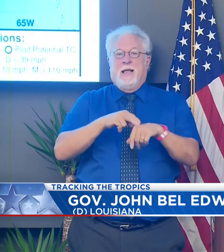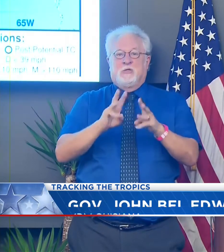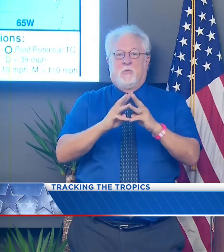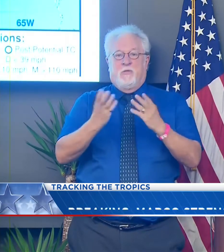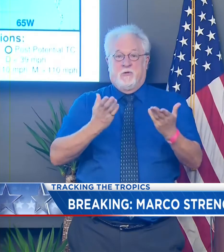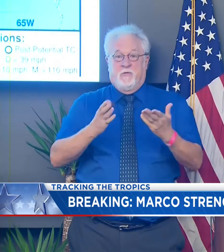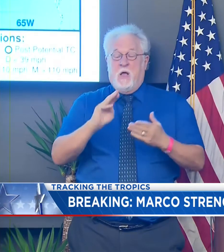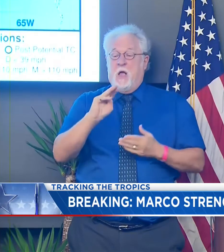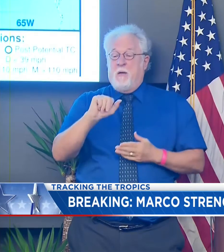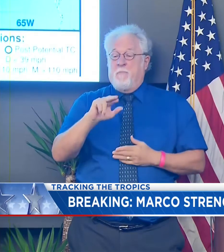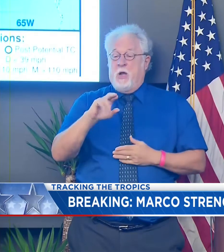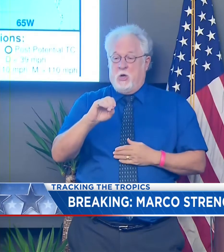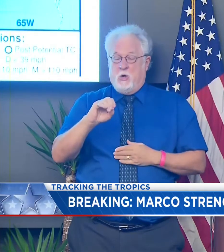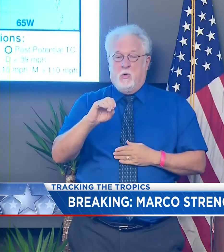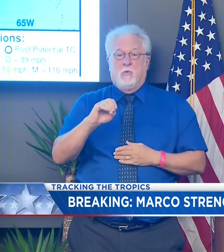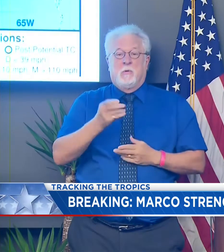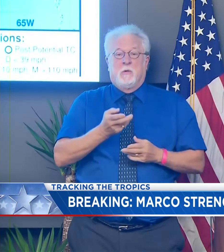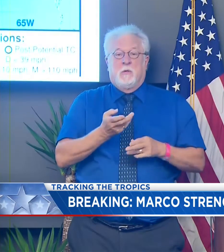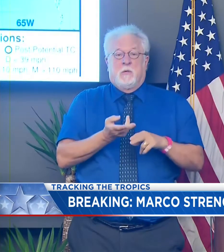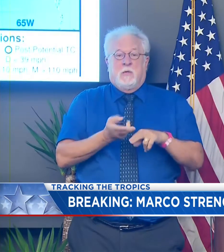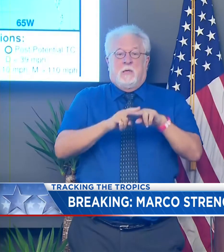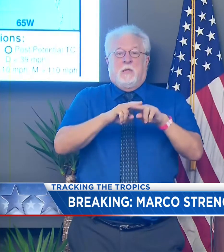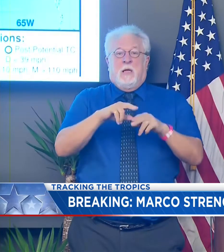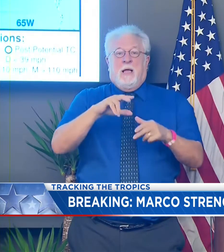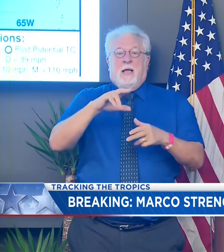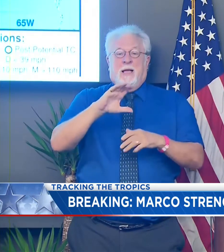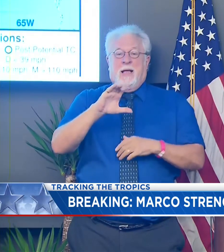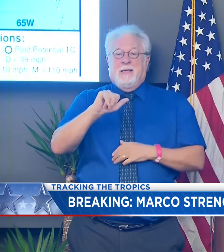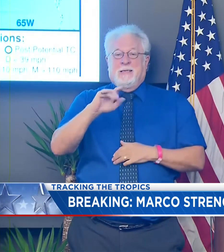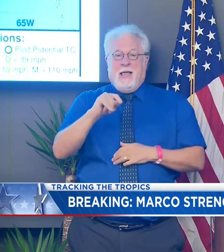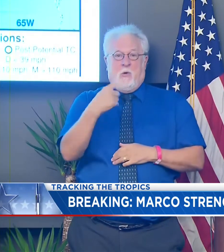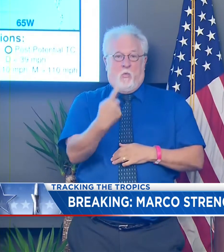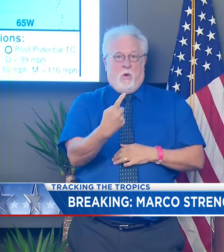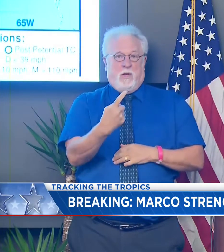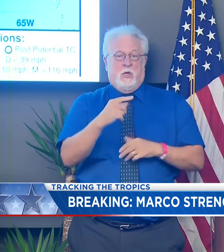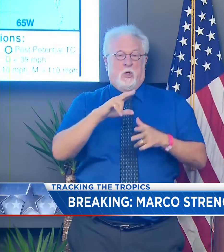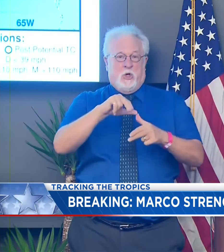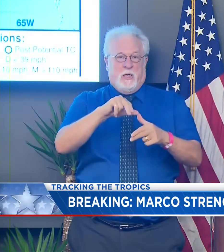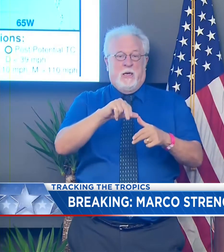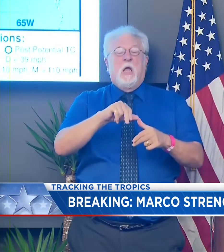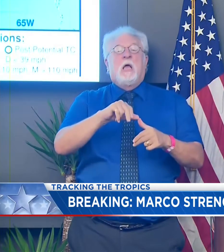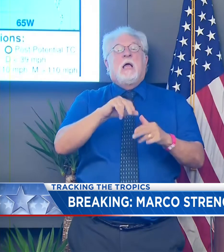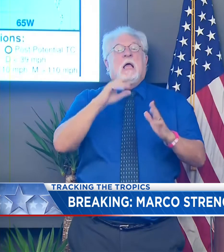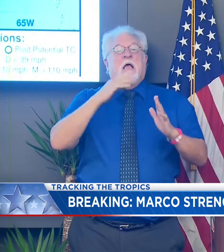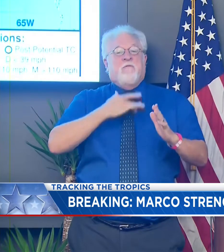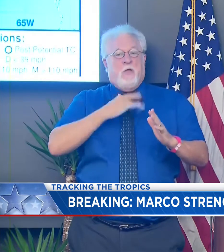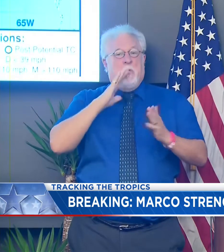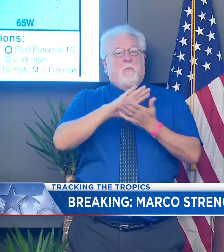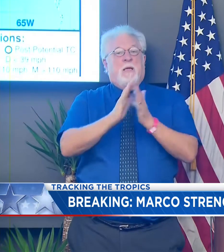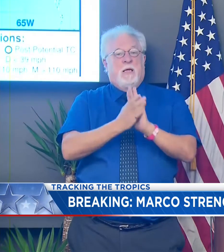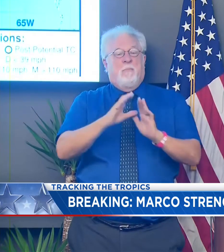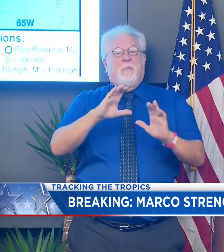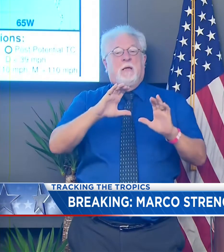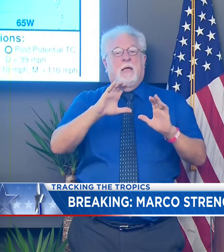HURRICANE. THAT'S A NEW UPDATE FROM THE NATIONAL WEATHER SERVICE. MARCO HAS BEEN UPGRADED TO A